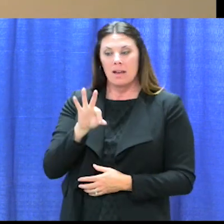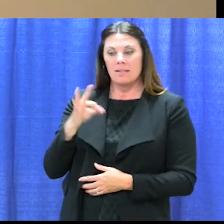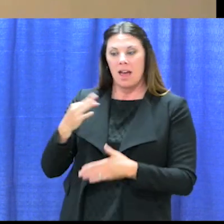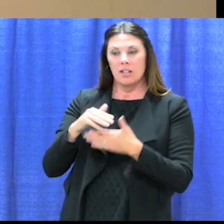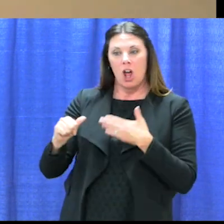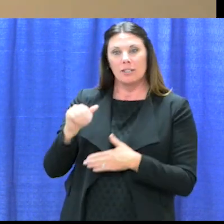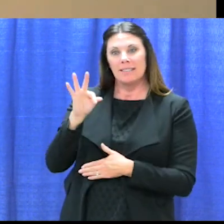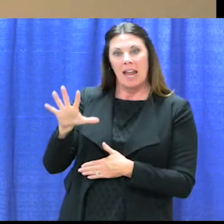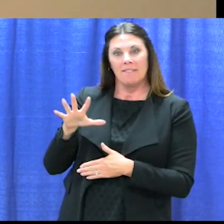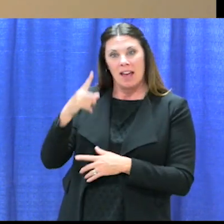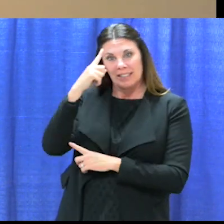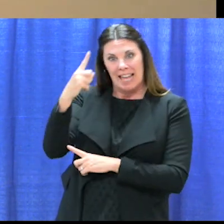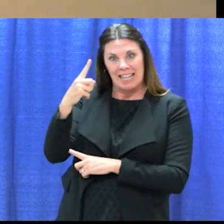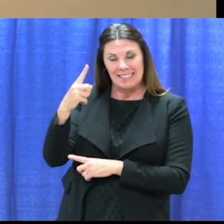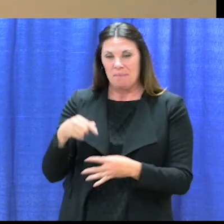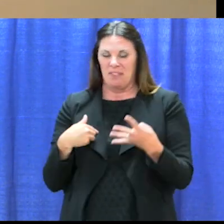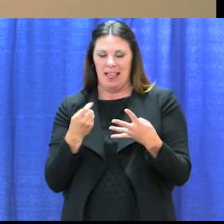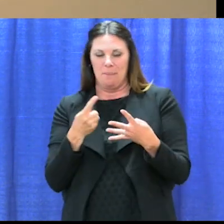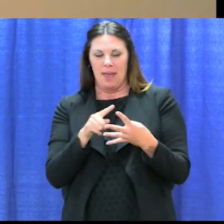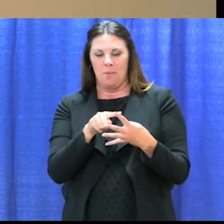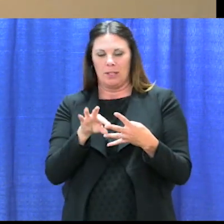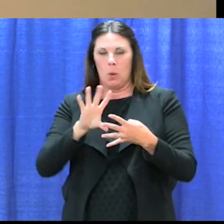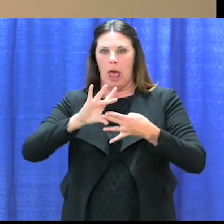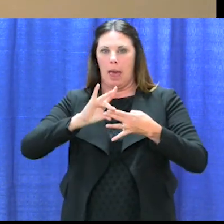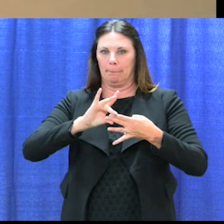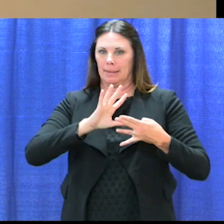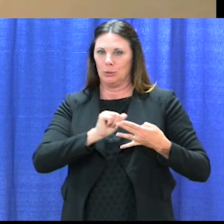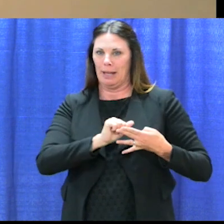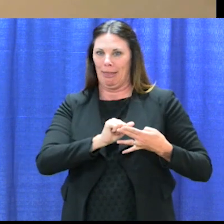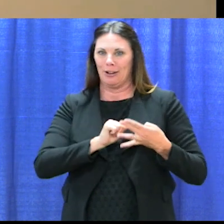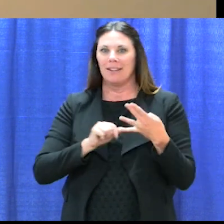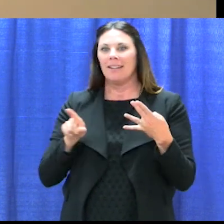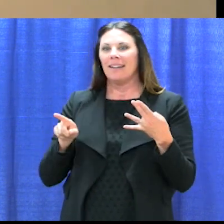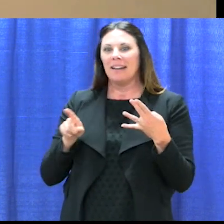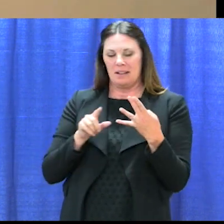I'm answering questions one and two combined by the and then my colleague for three and four.